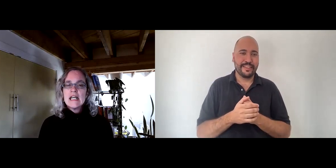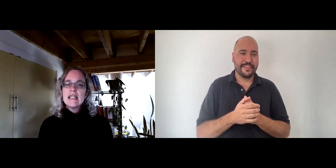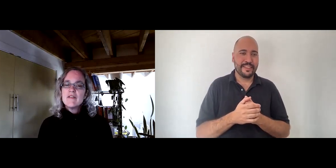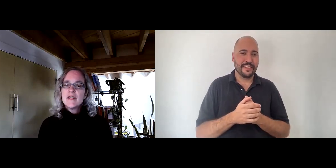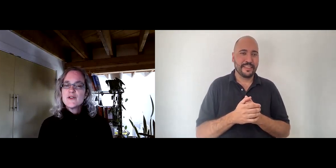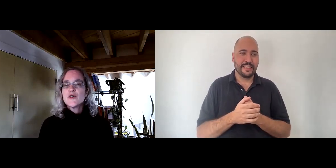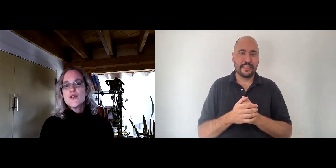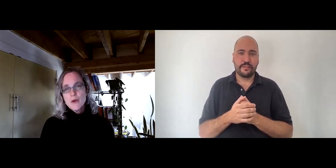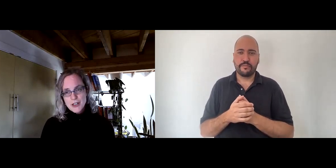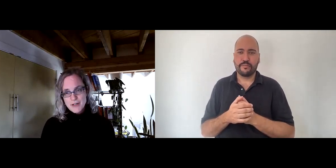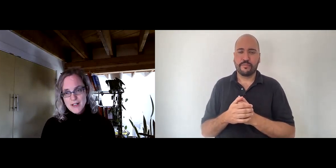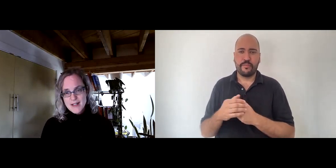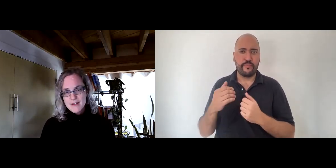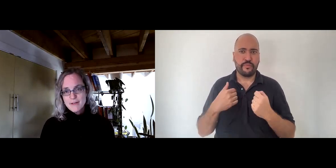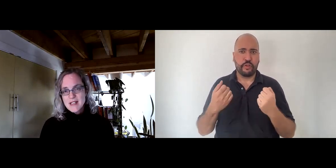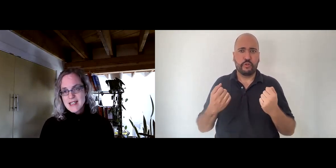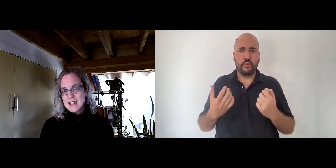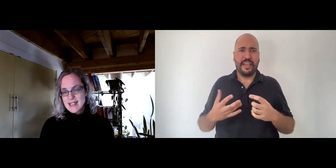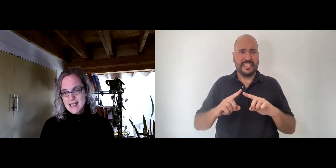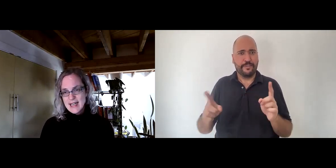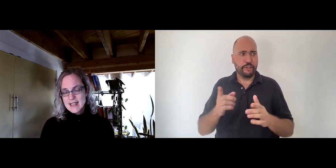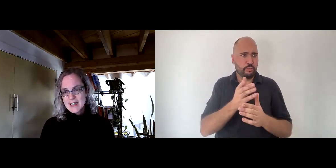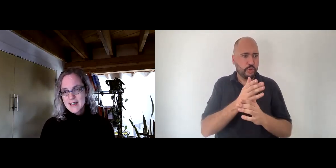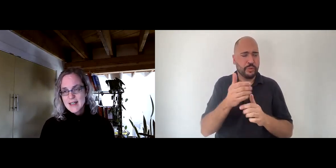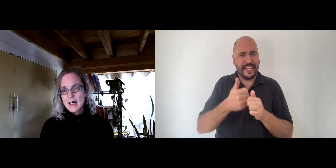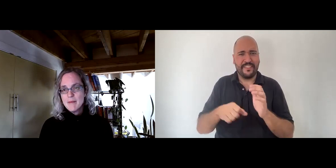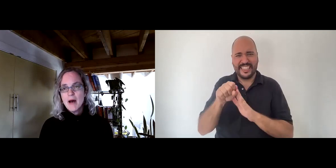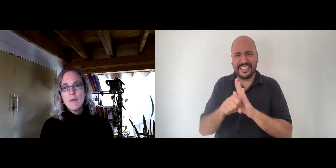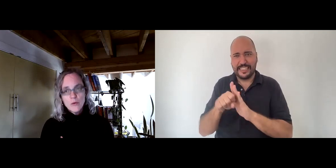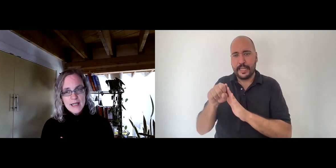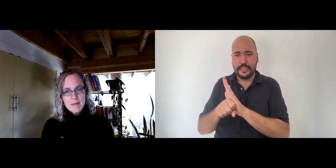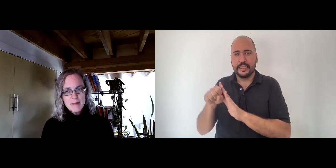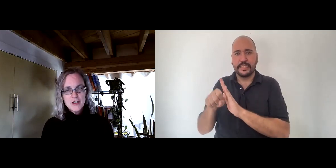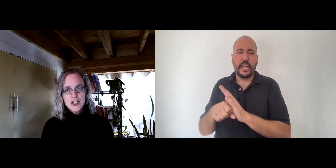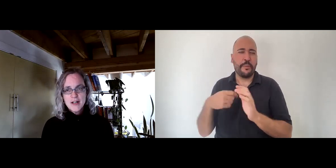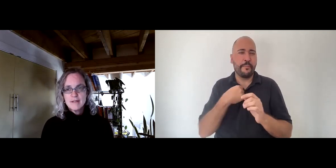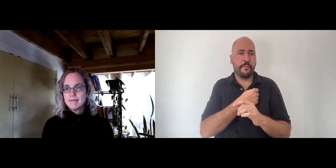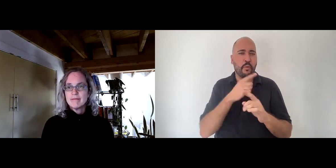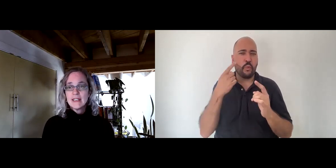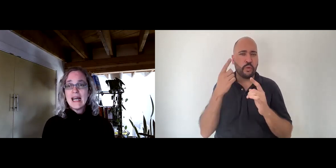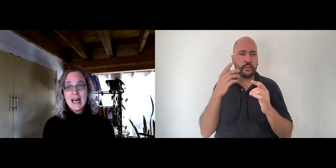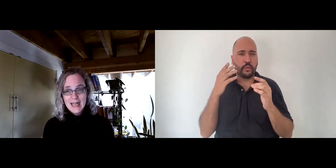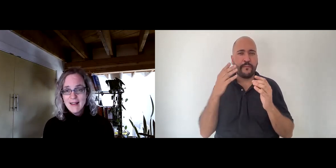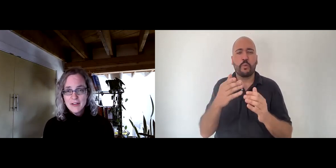Given there's so much difference from state to state. I'm only gonna be able to share really high level information with you about Medicaid, which I think will be helpful.